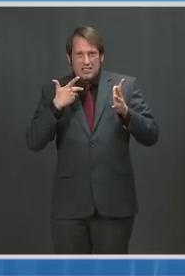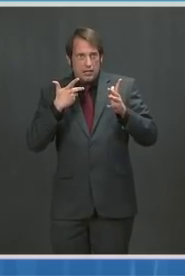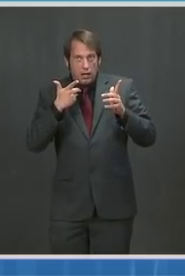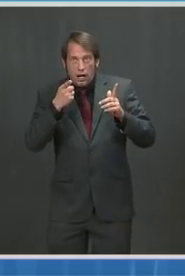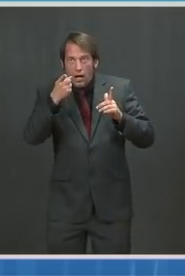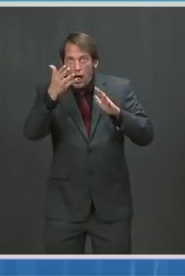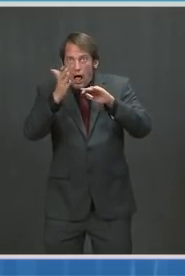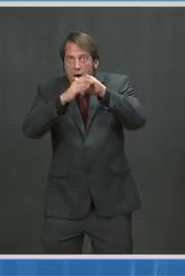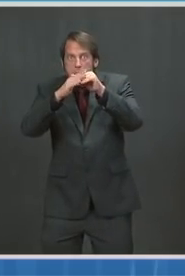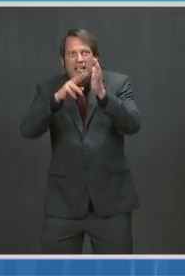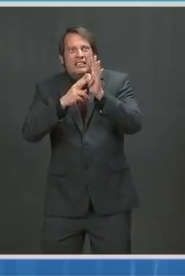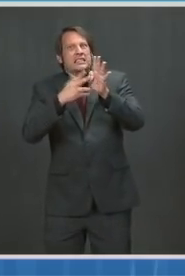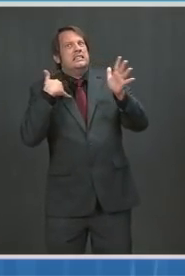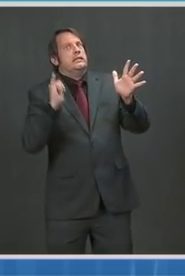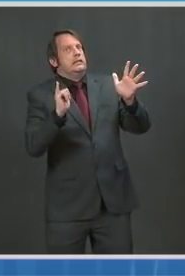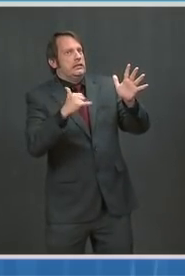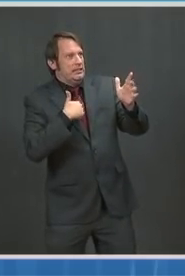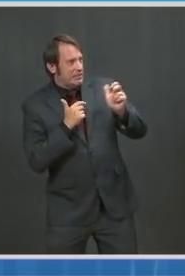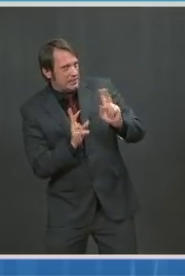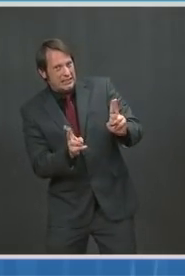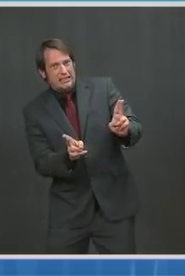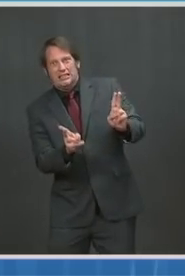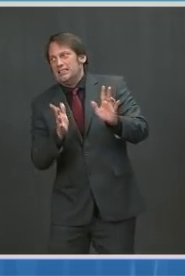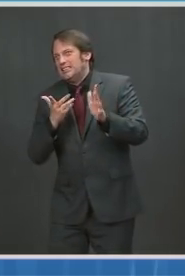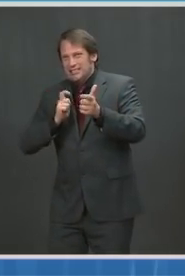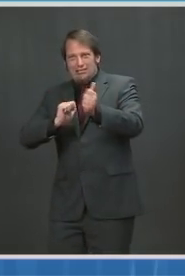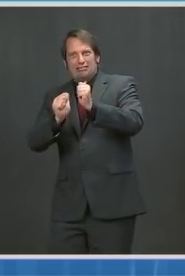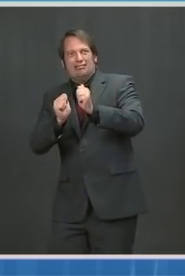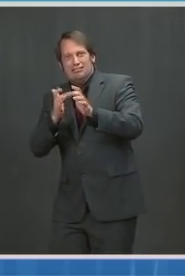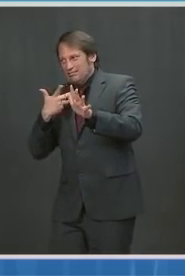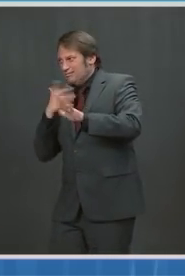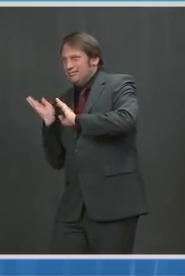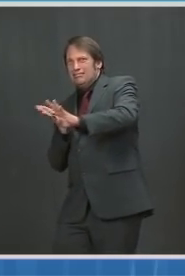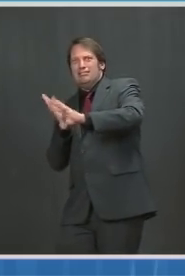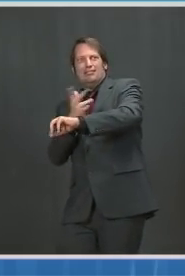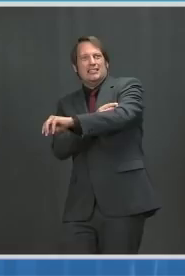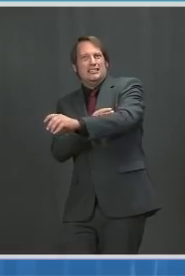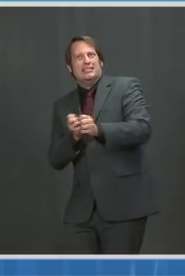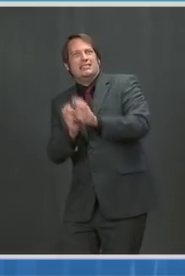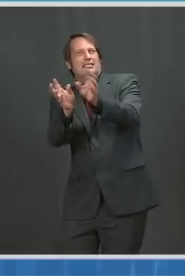than we're seeing from either the state or federal officials. Dr. Walensky: Yeah, as I mentioned, we've been in close touch with the state.